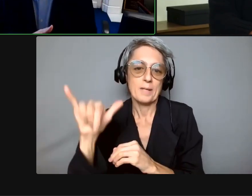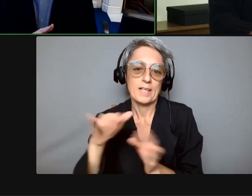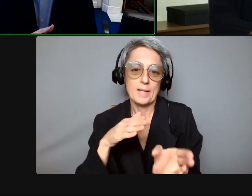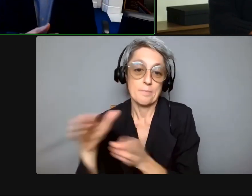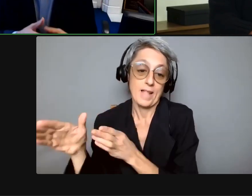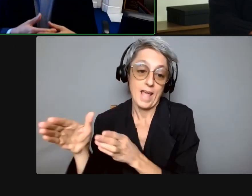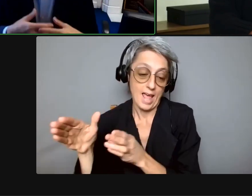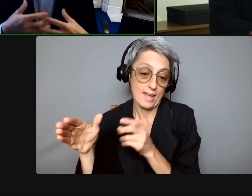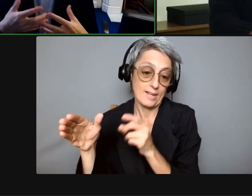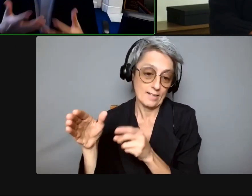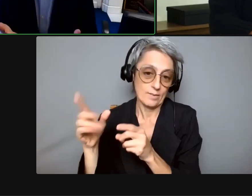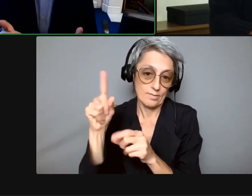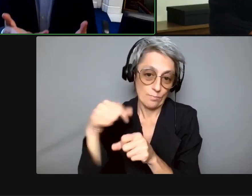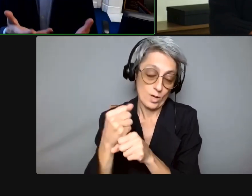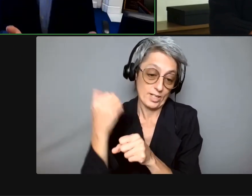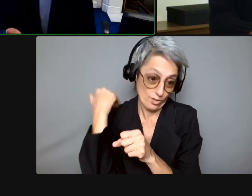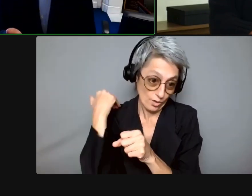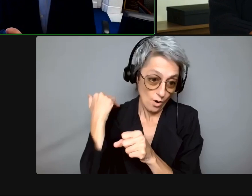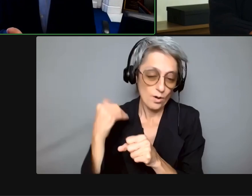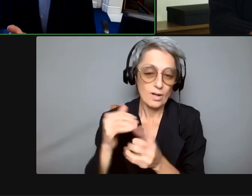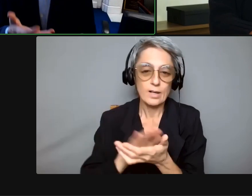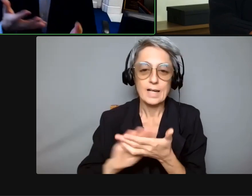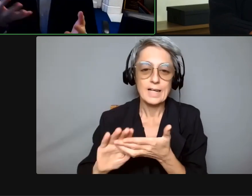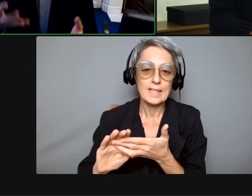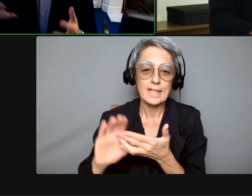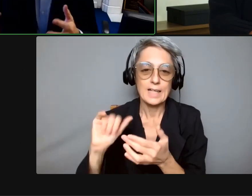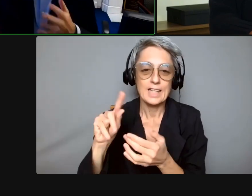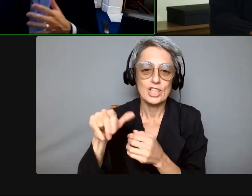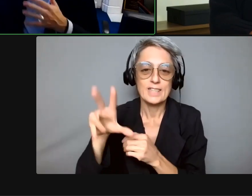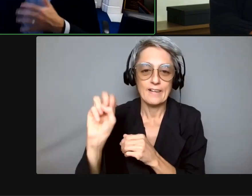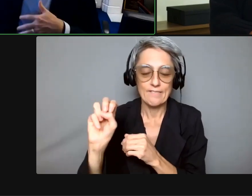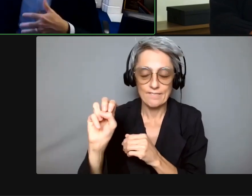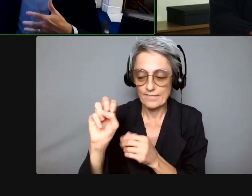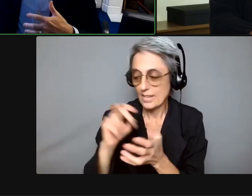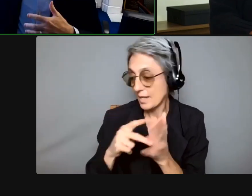to make sure that governments don't. You just mention to you you're insisting your suppliers